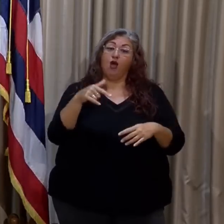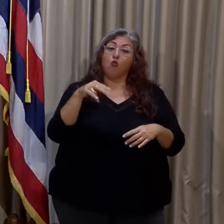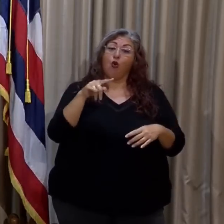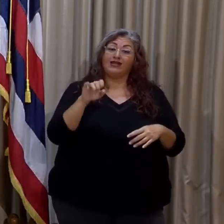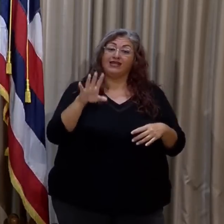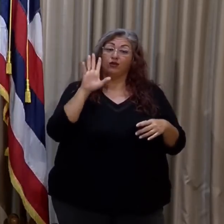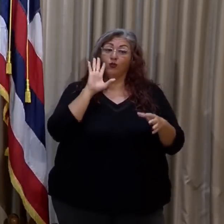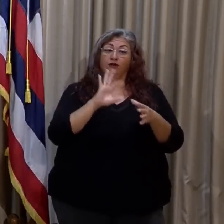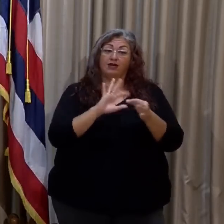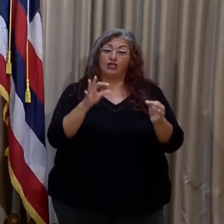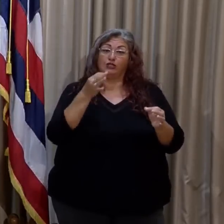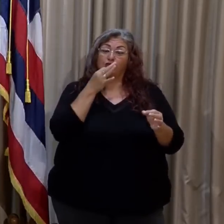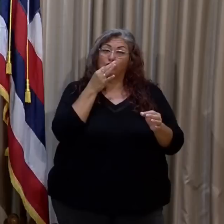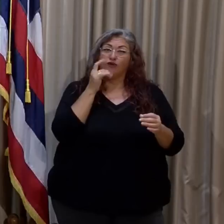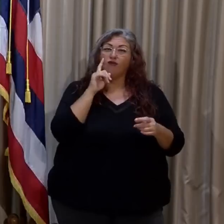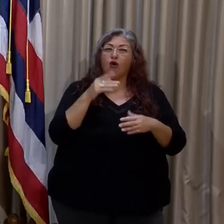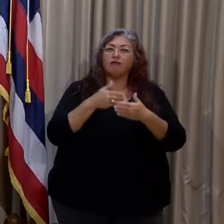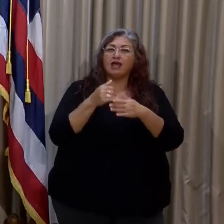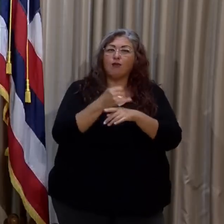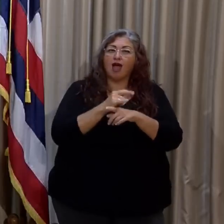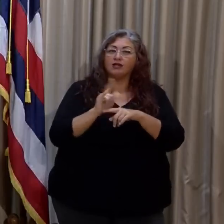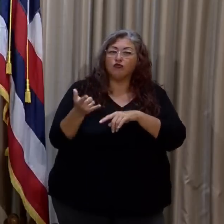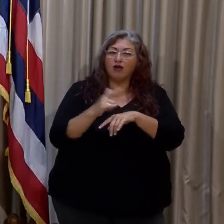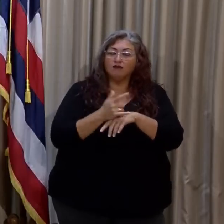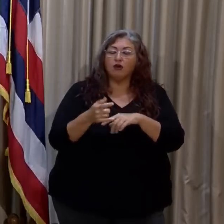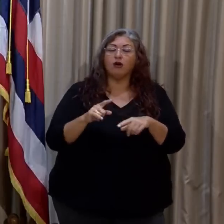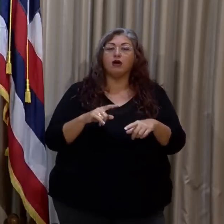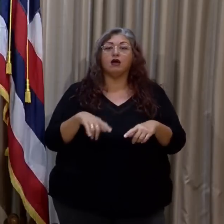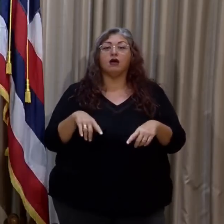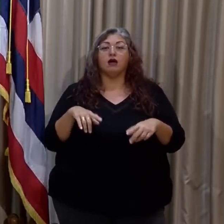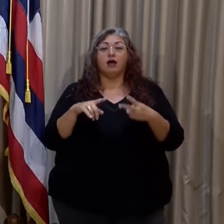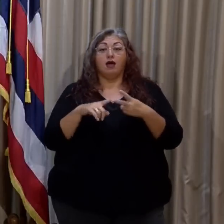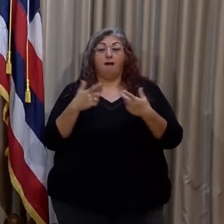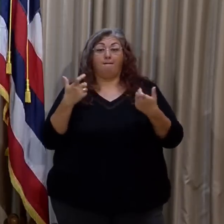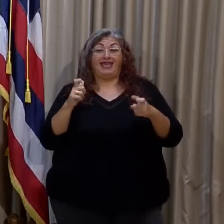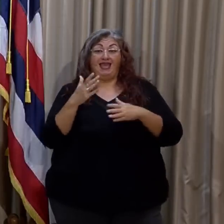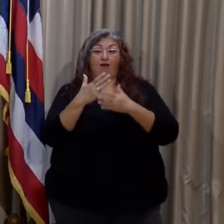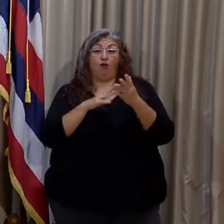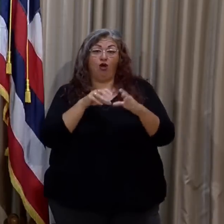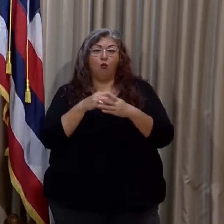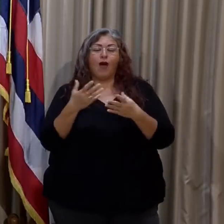THE DEPARTMENT OF HEALTH HAS BEEN STEADILY PREPARING FOR THE REOPENING OF THE STATE AND WITHIN THE QUARANTINE MEASURES FOR INTERISLAND TRAVELS.